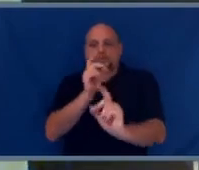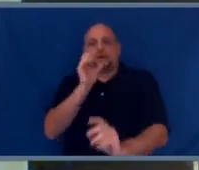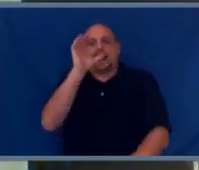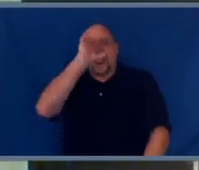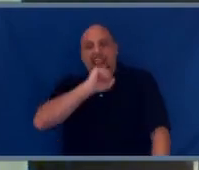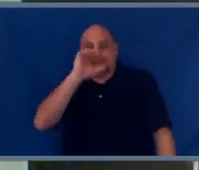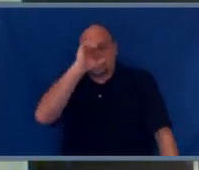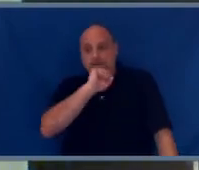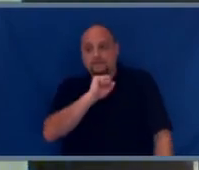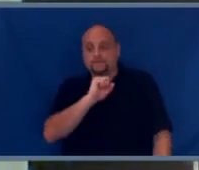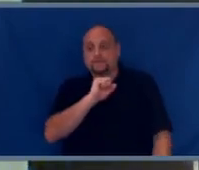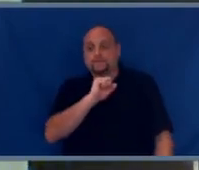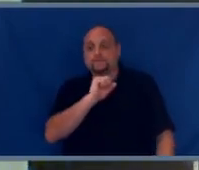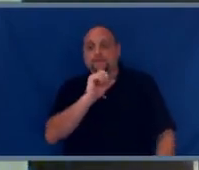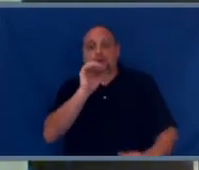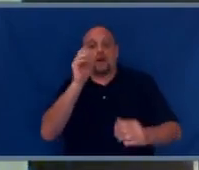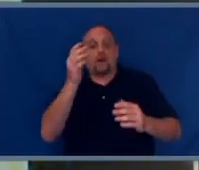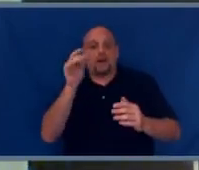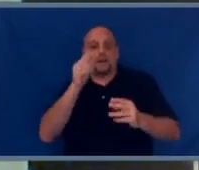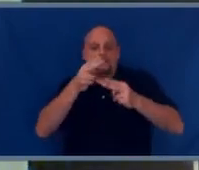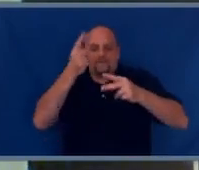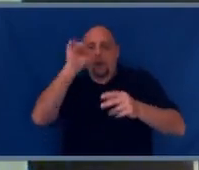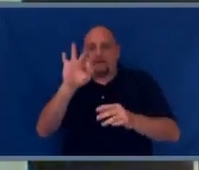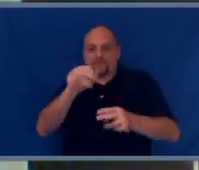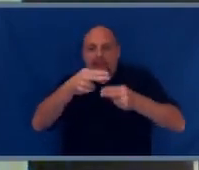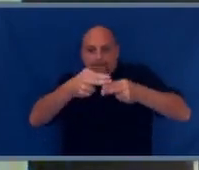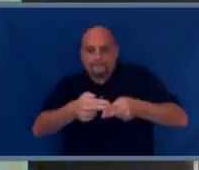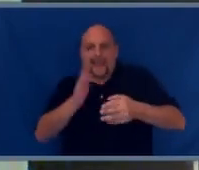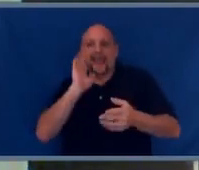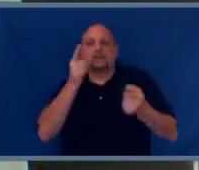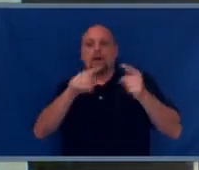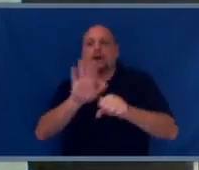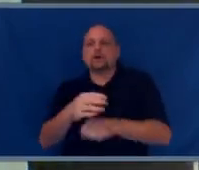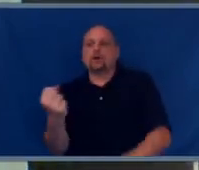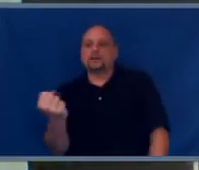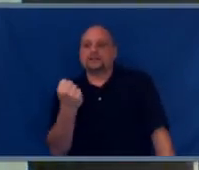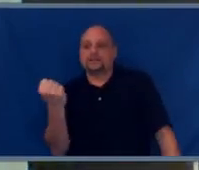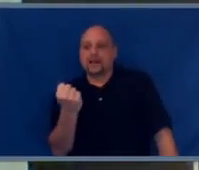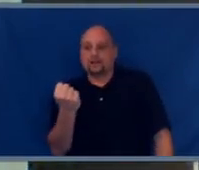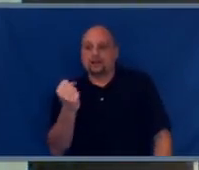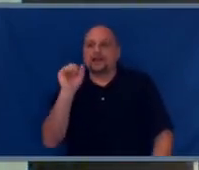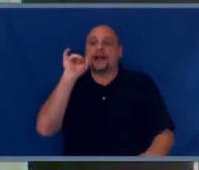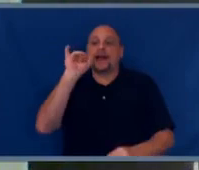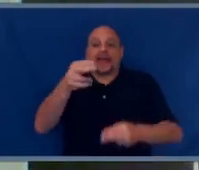WEEK, ACTUALLY ON SATURDAY. AND IT'S THE SAMPLE MEASUREMENT TECHNIQUE THAT WE DISCUSSED YOU